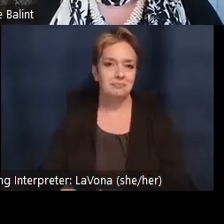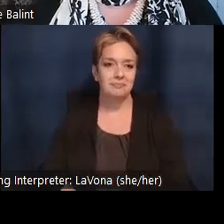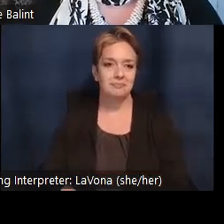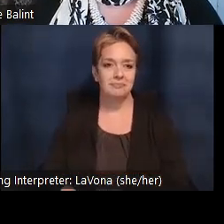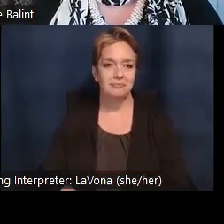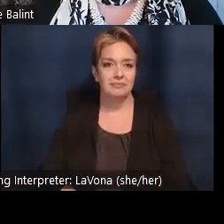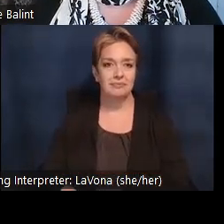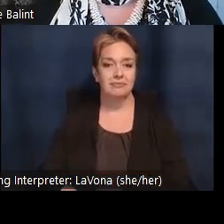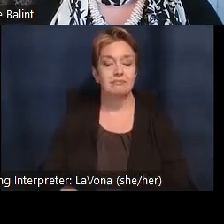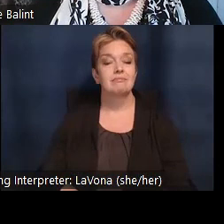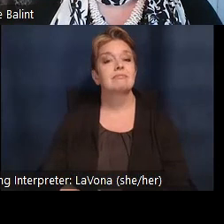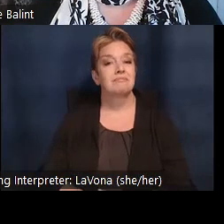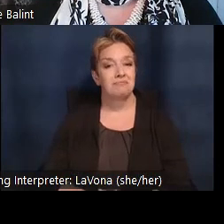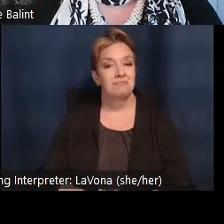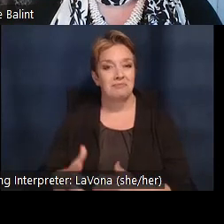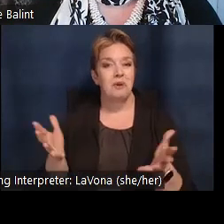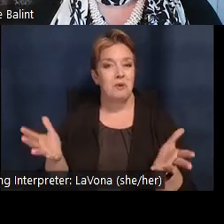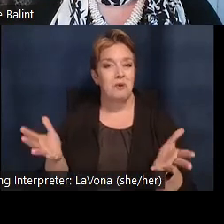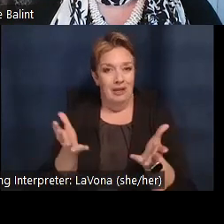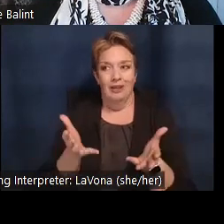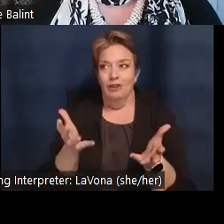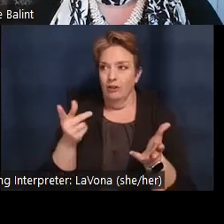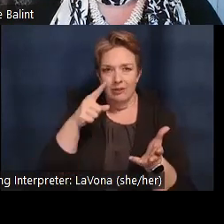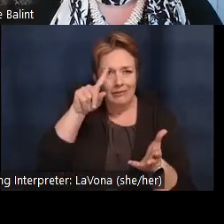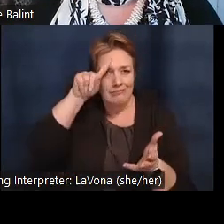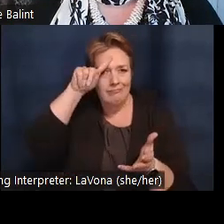We strongly encourage your questions during this presentation.